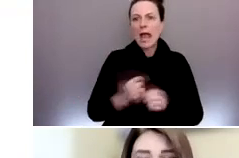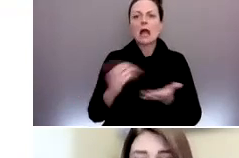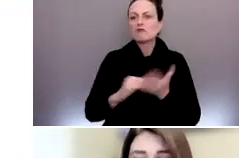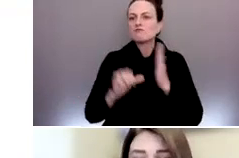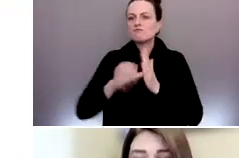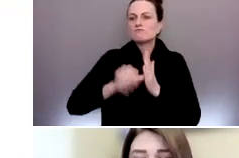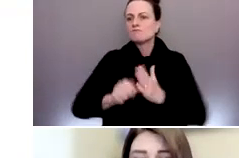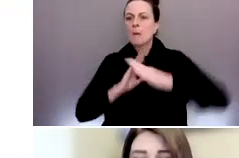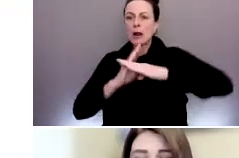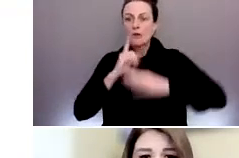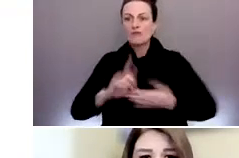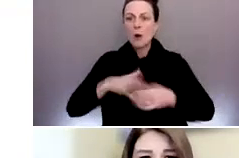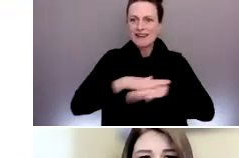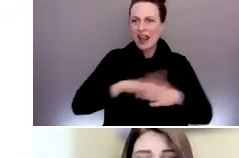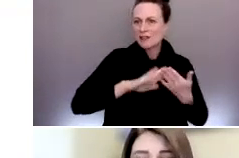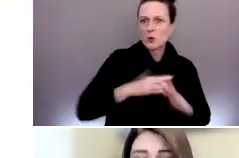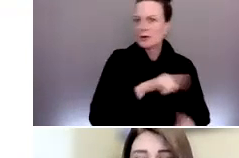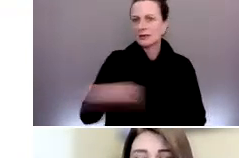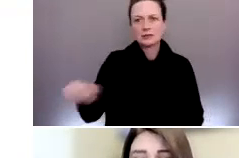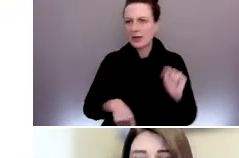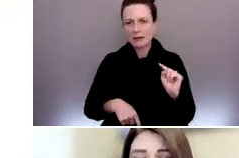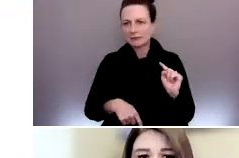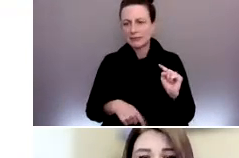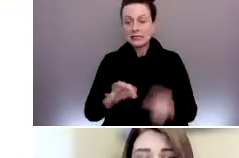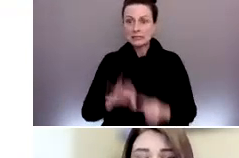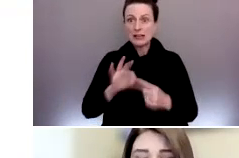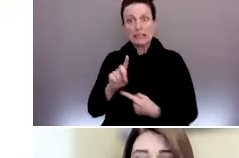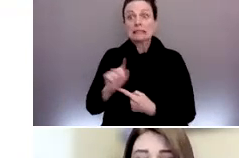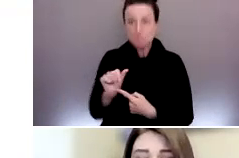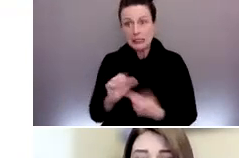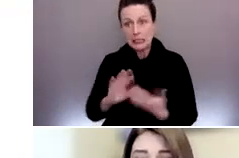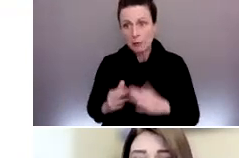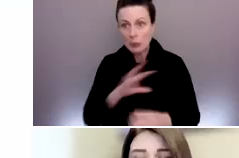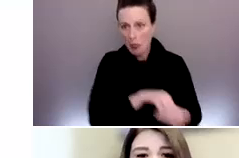our native communities, especially those in our native disability communities. We must evolve,